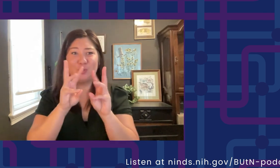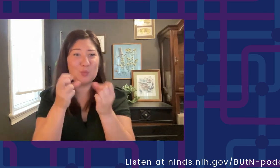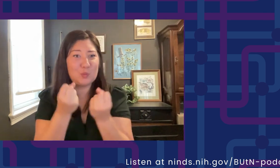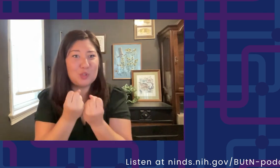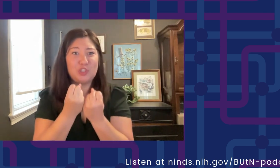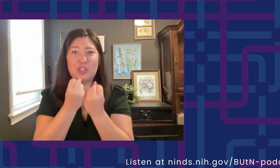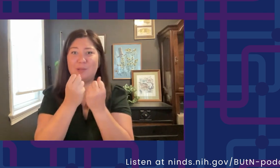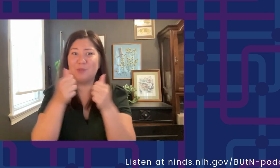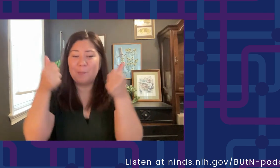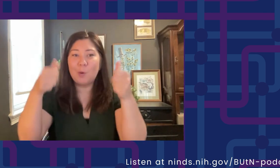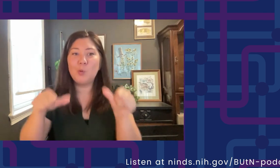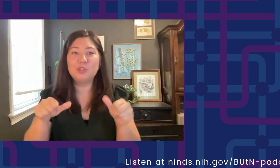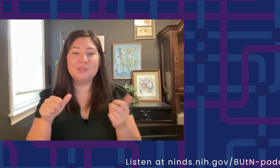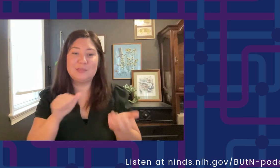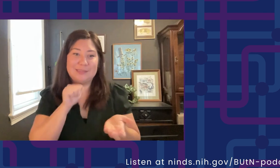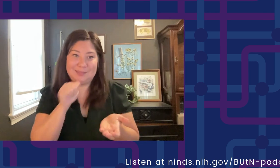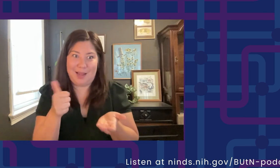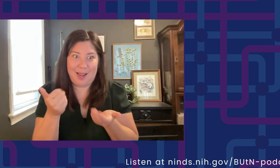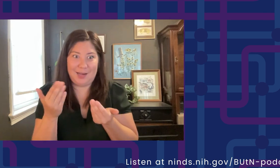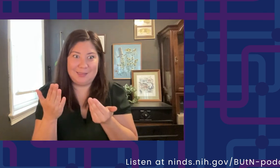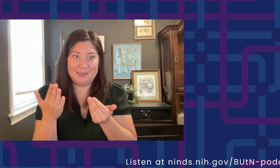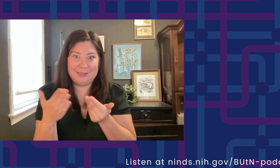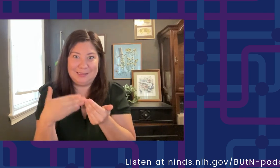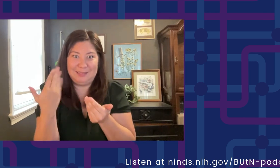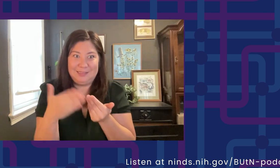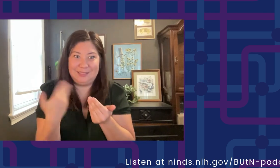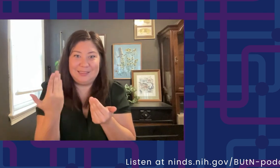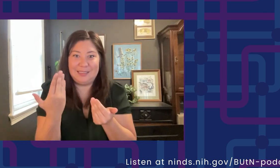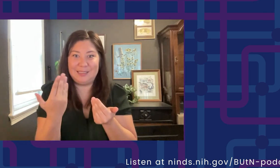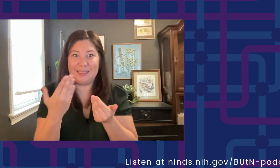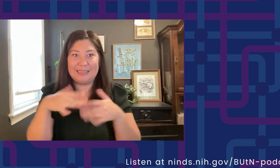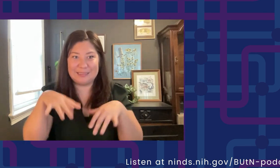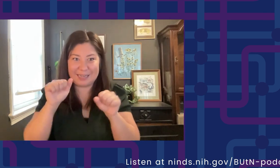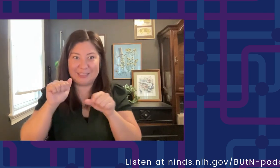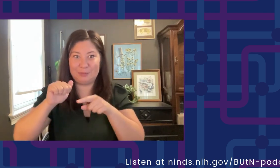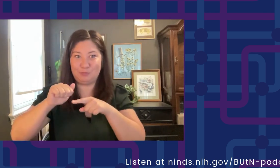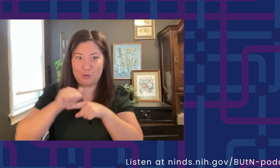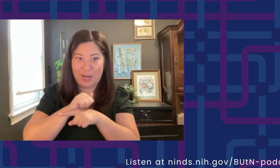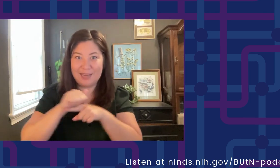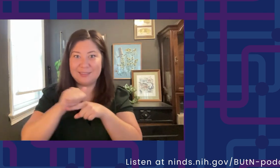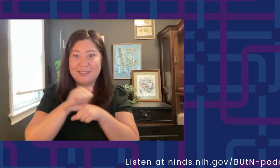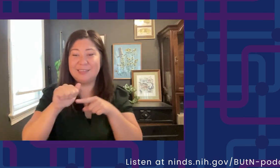Whether it's giving a presentation, workshop, or poster session, it's not an easy thing to do.